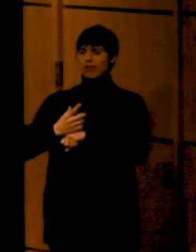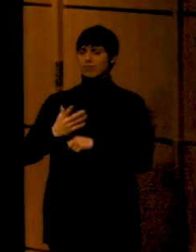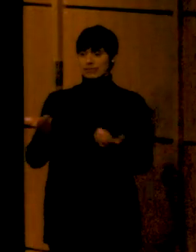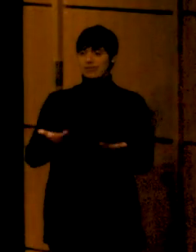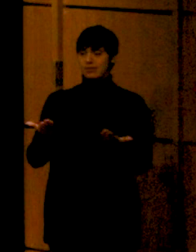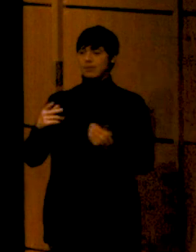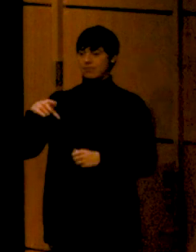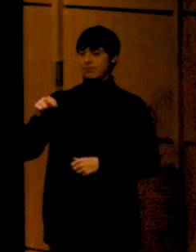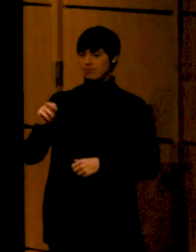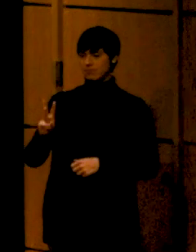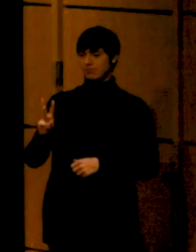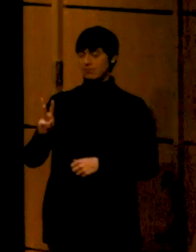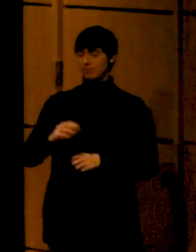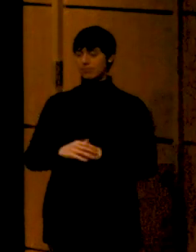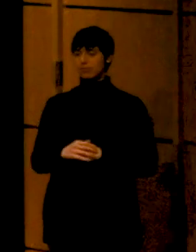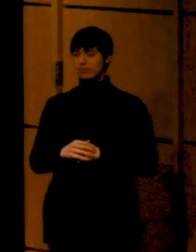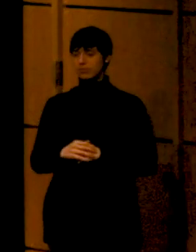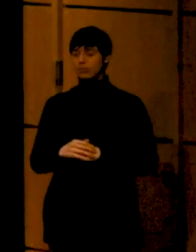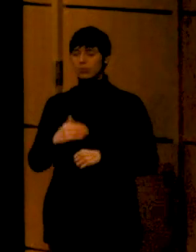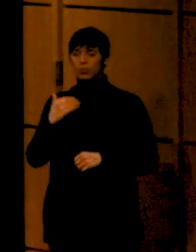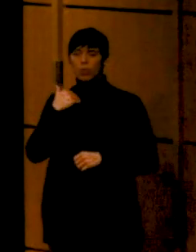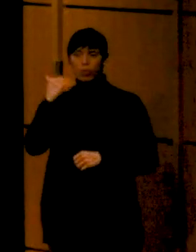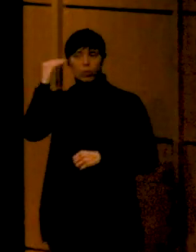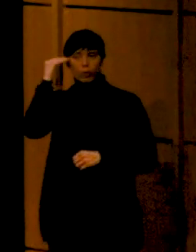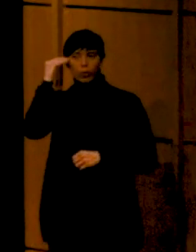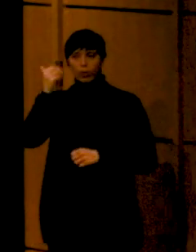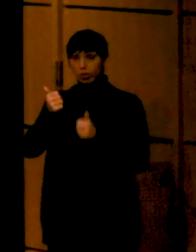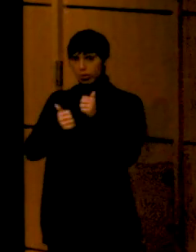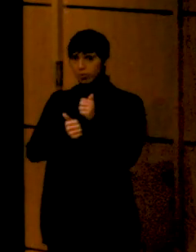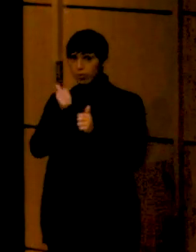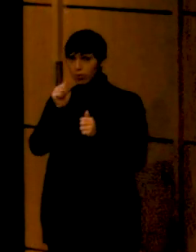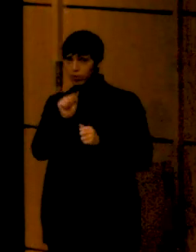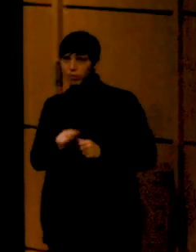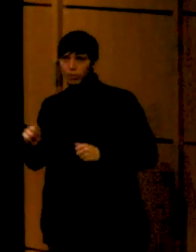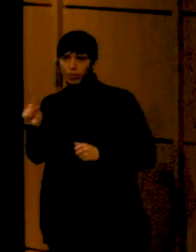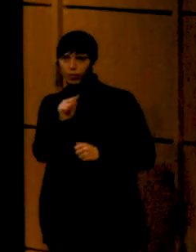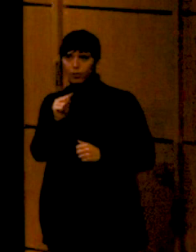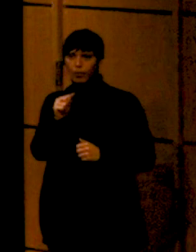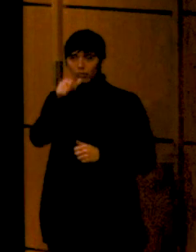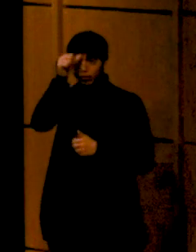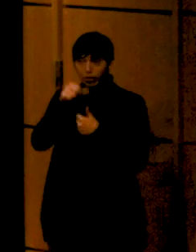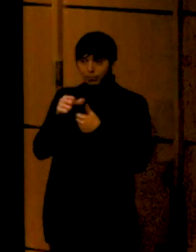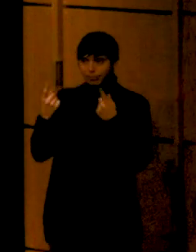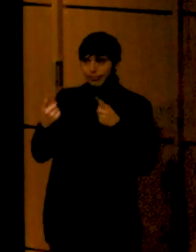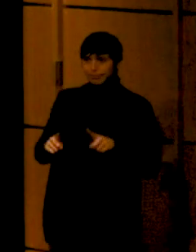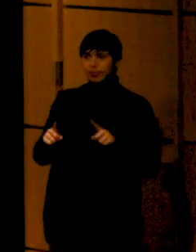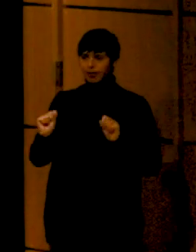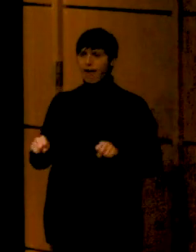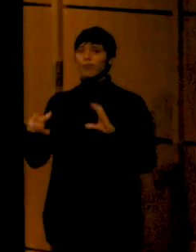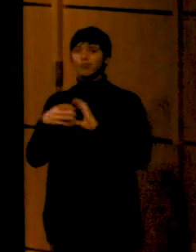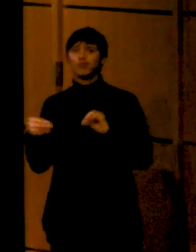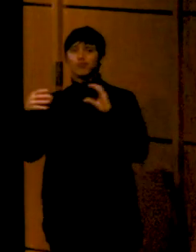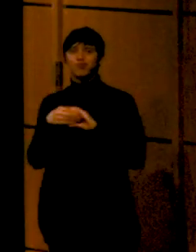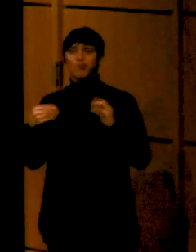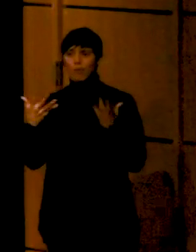And I know that probably most of you have stories and great memories of that day.